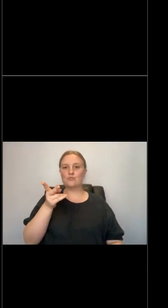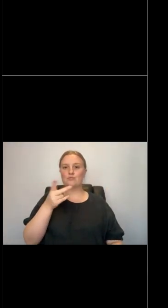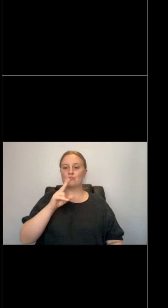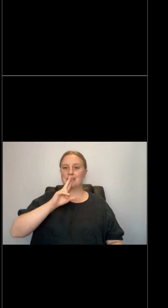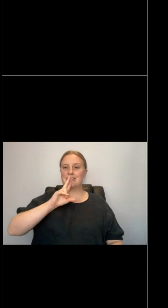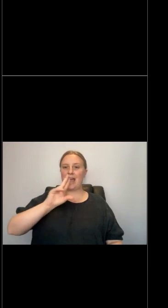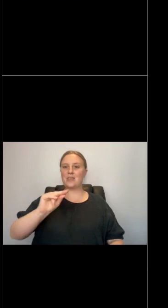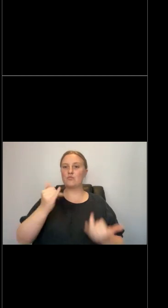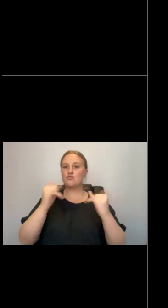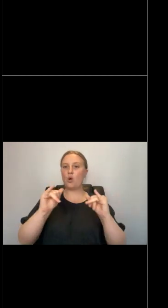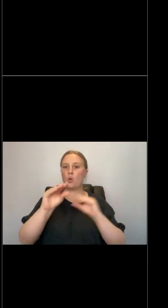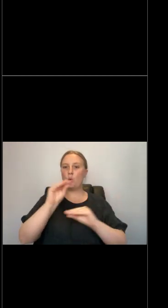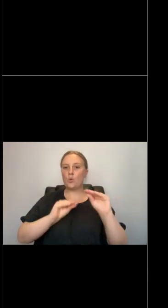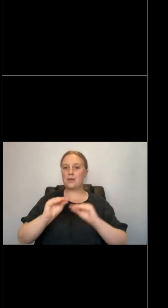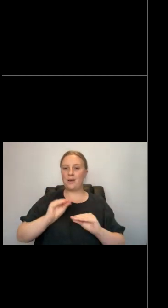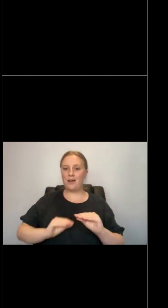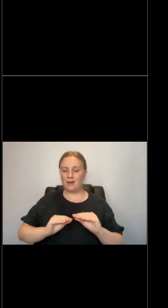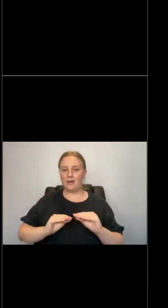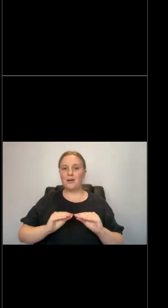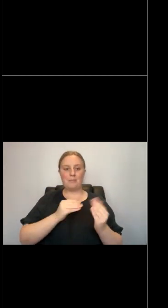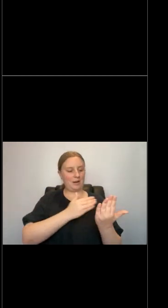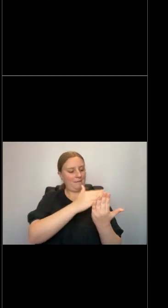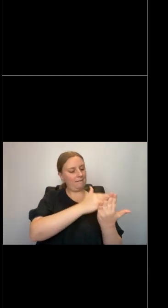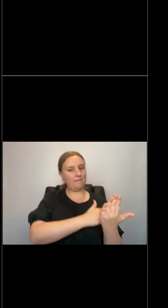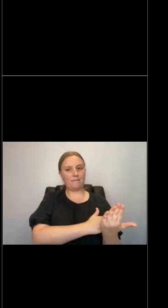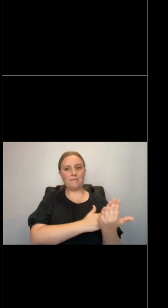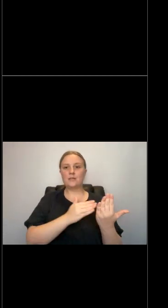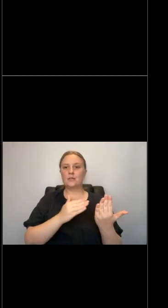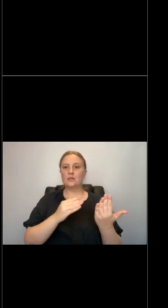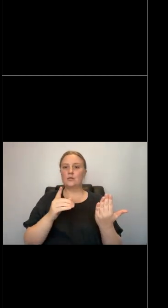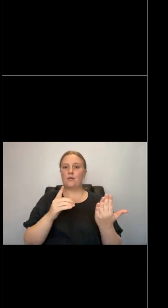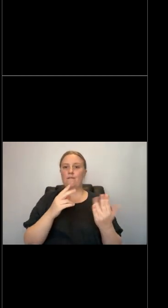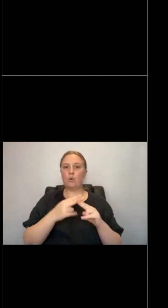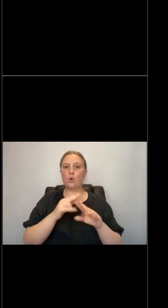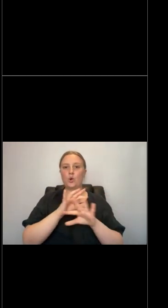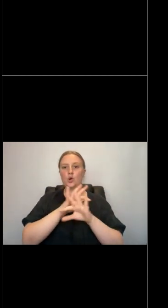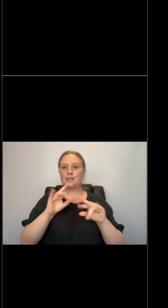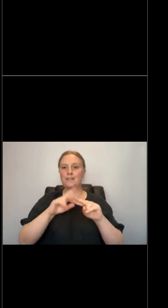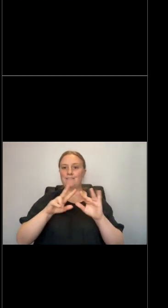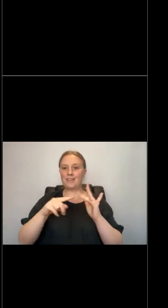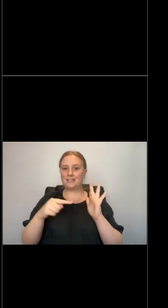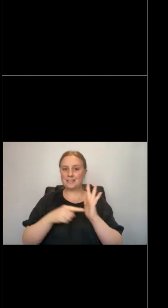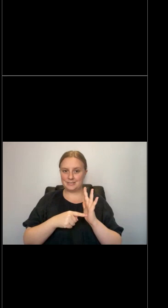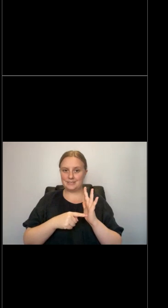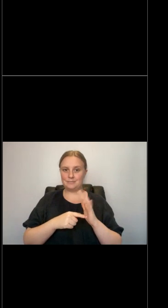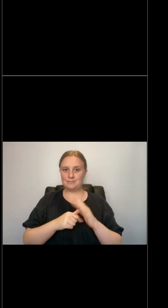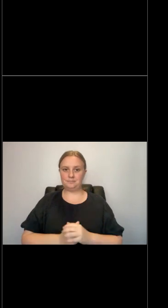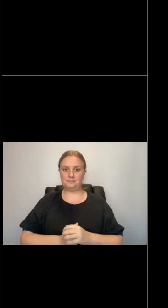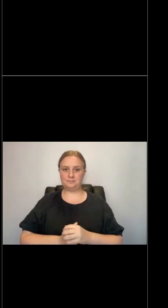But it sets out the criteria for unfitness. So effectively